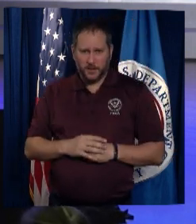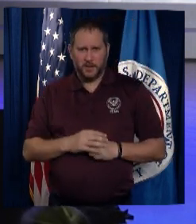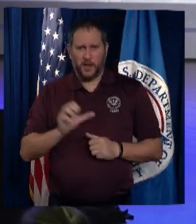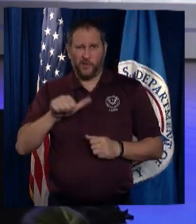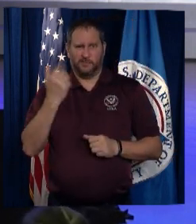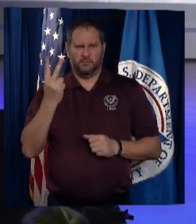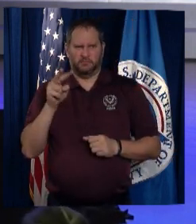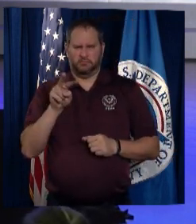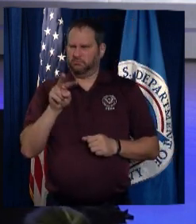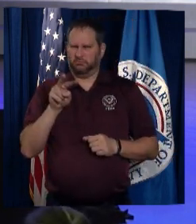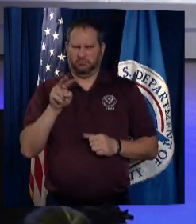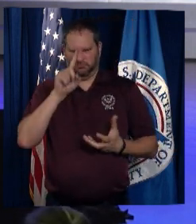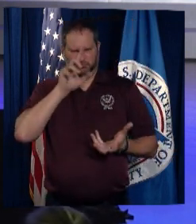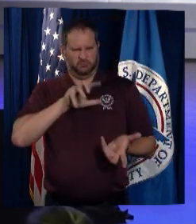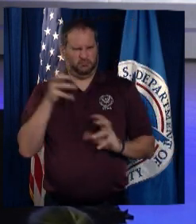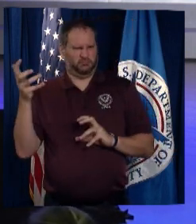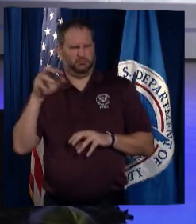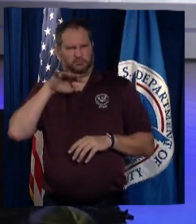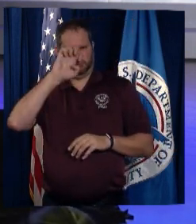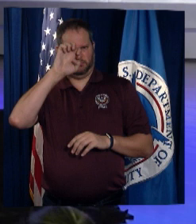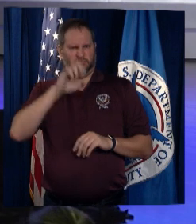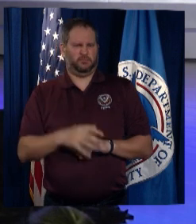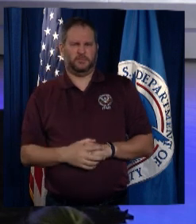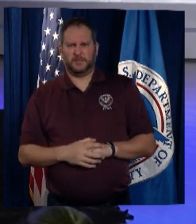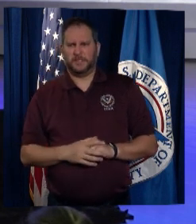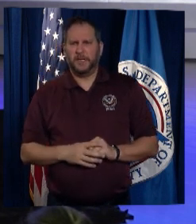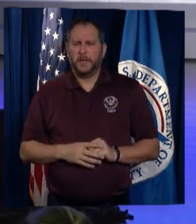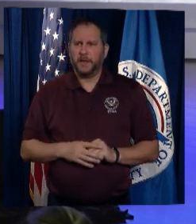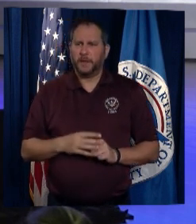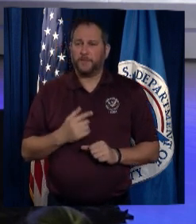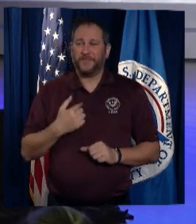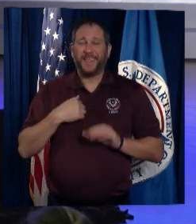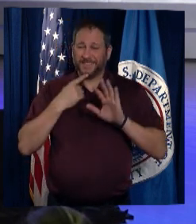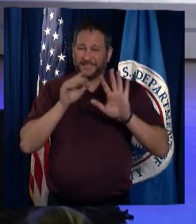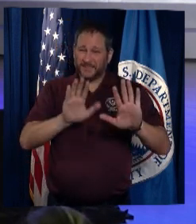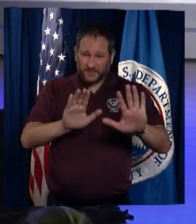my question does not make sense, so I'll make you a deal. The day you all can get